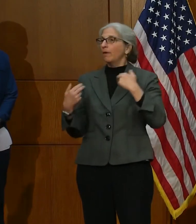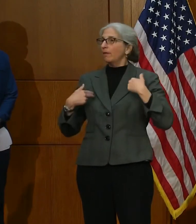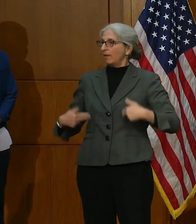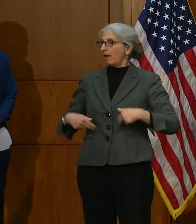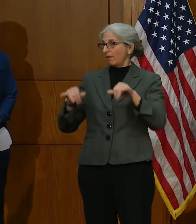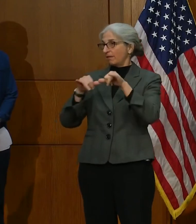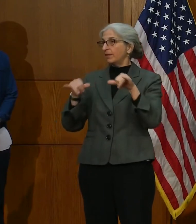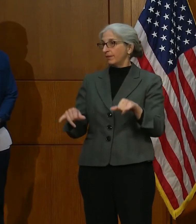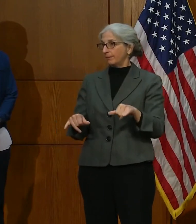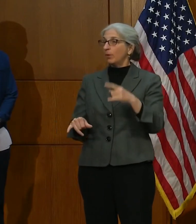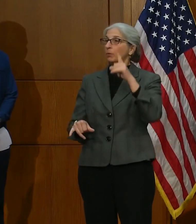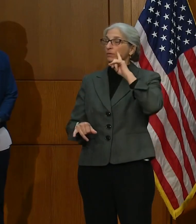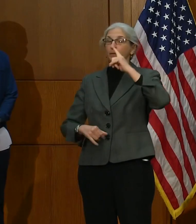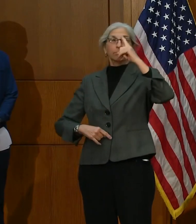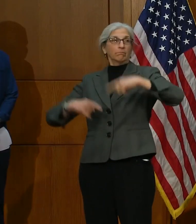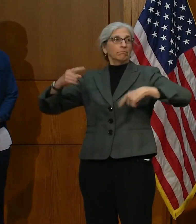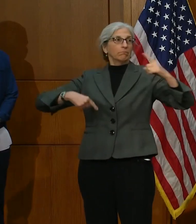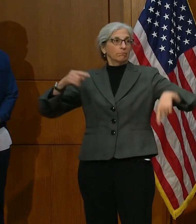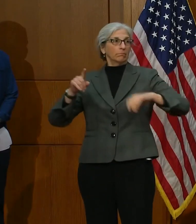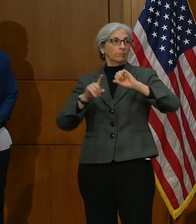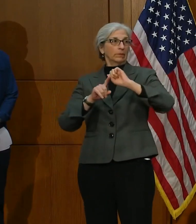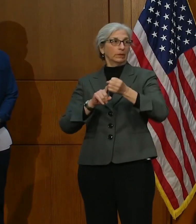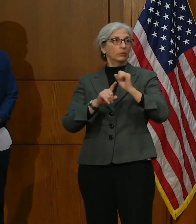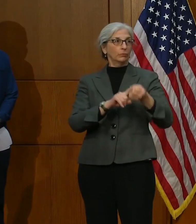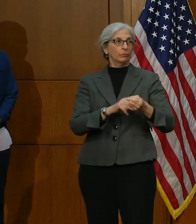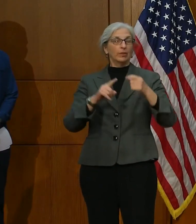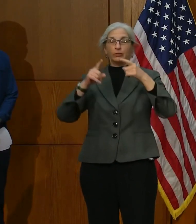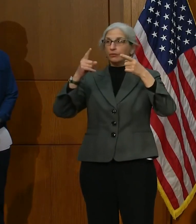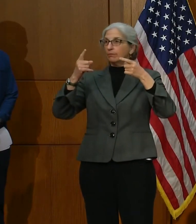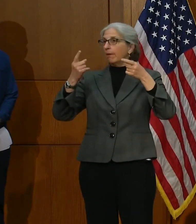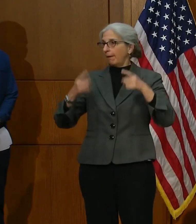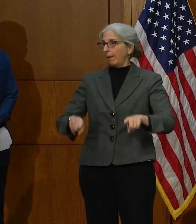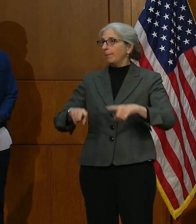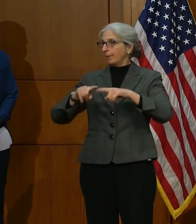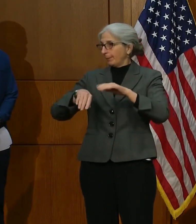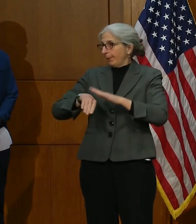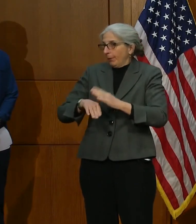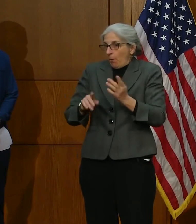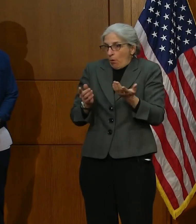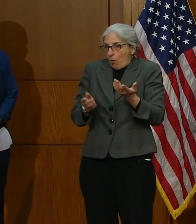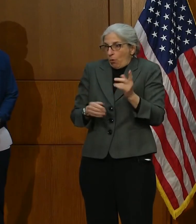REALLY, IS HOW WE ARE COORDINATING WITH OUR HEALTH SYSTEMS BECAUSE WE'VE SEEN SOME